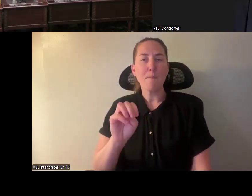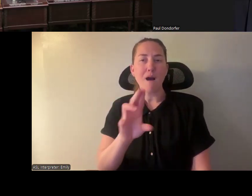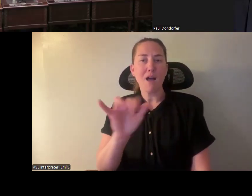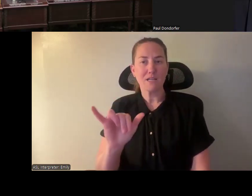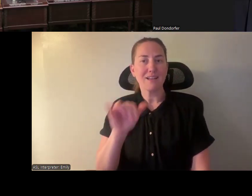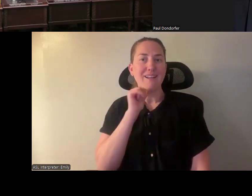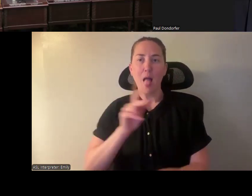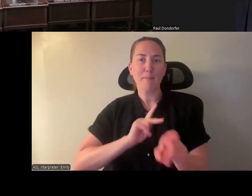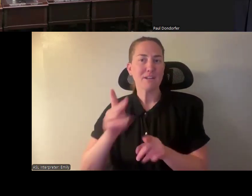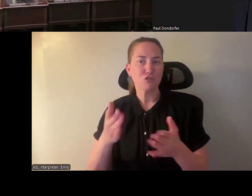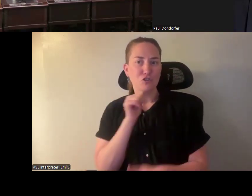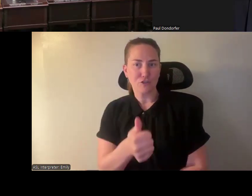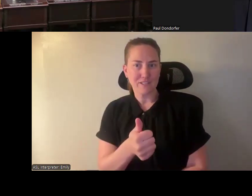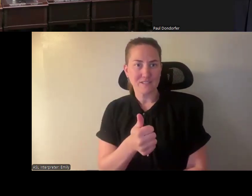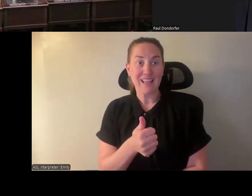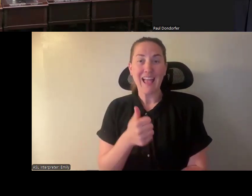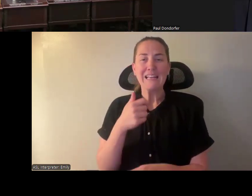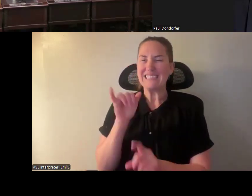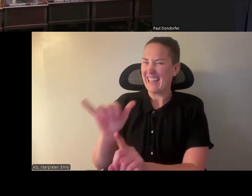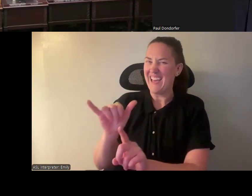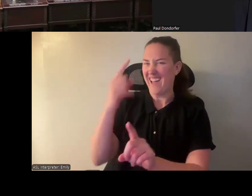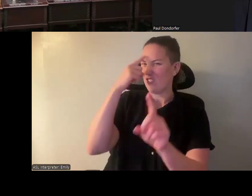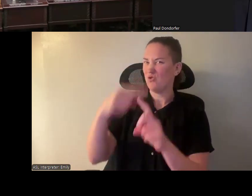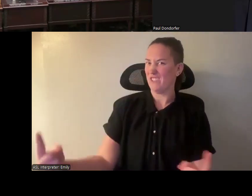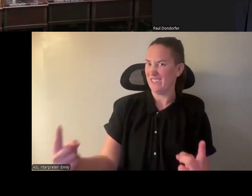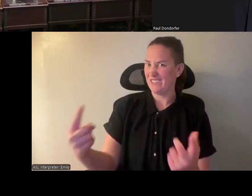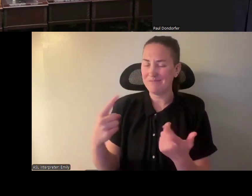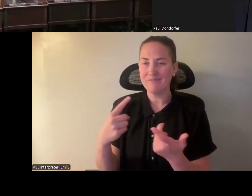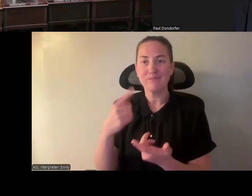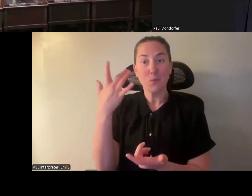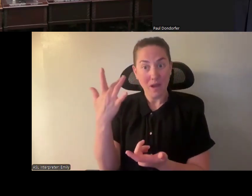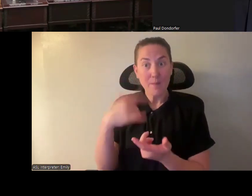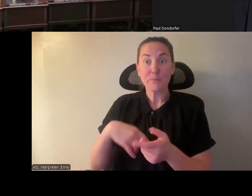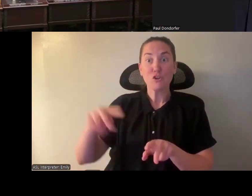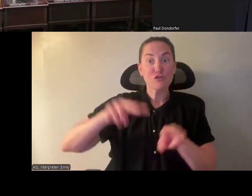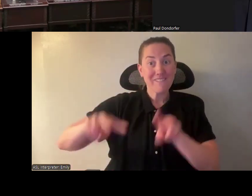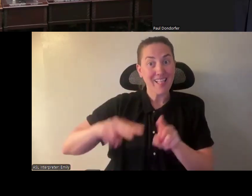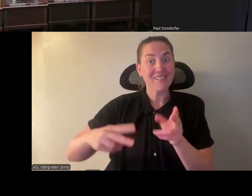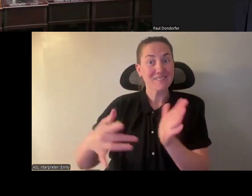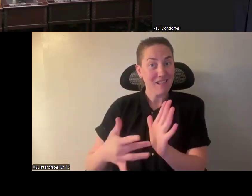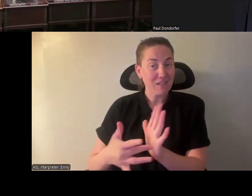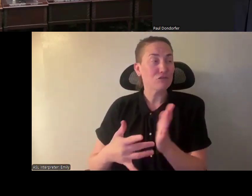service I do disagree with that because the nature of surveillance technology today requires